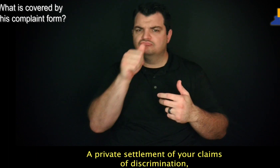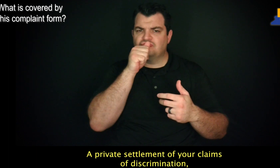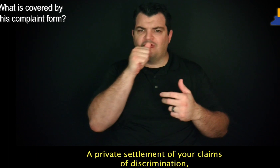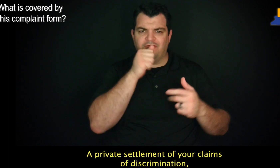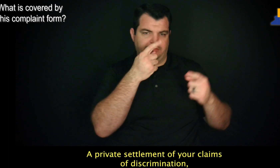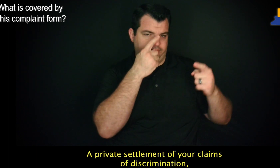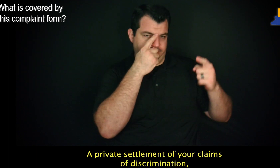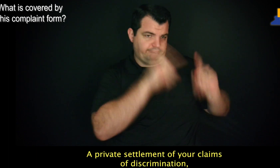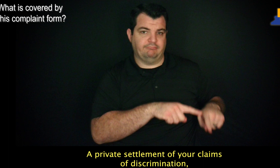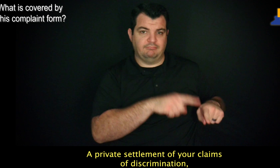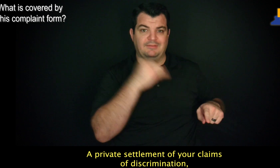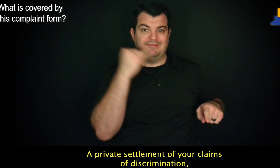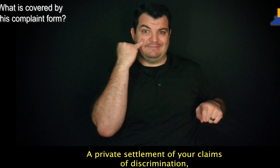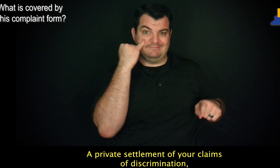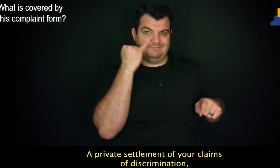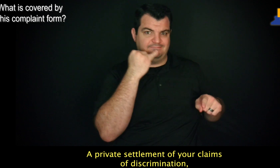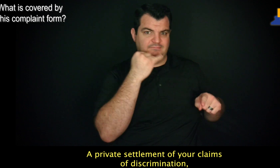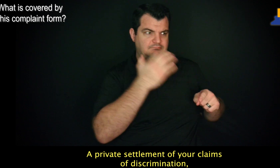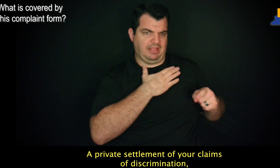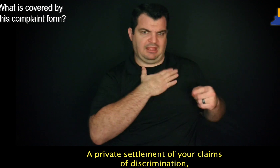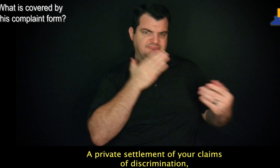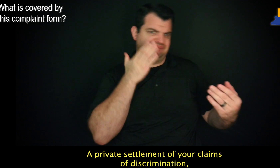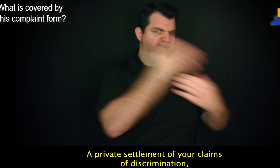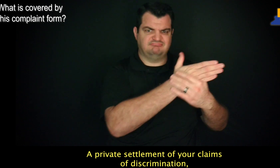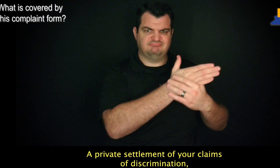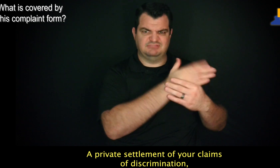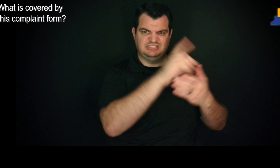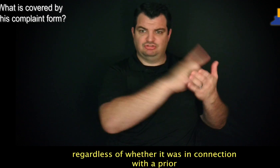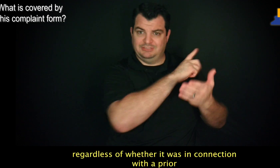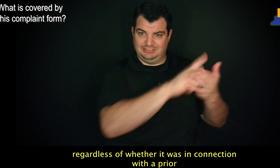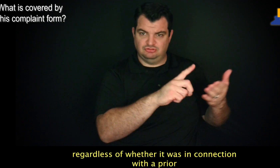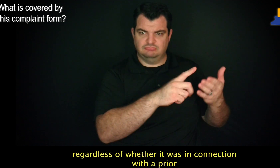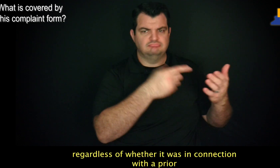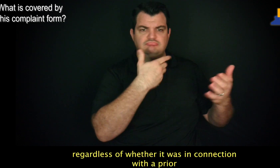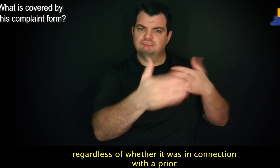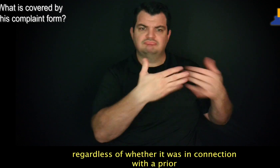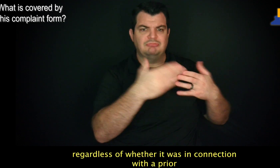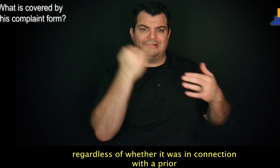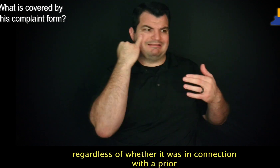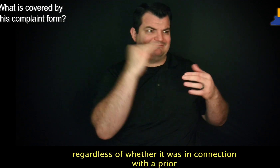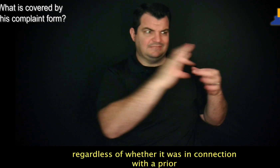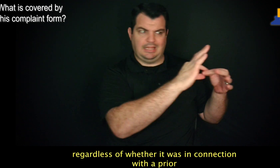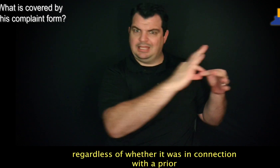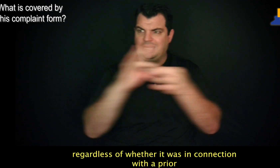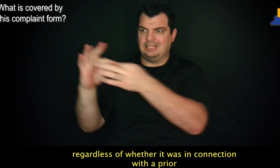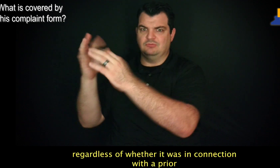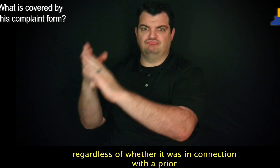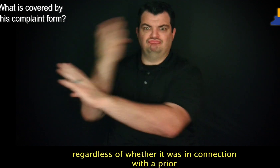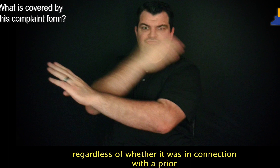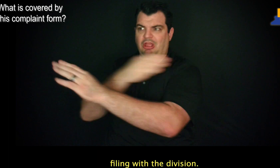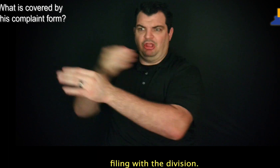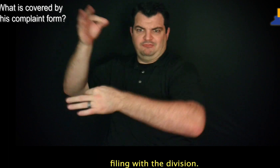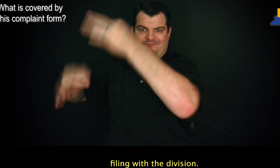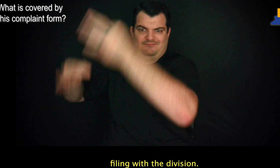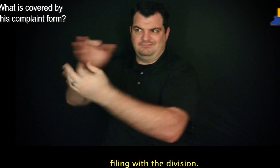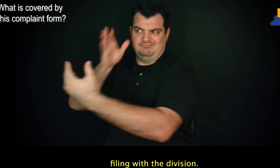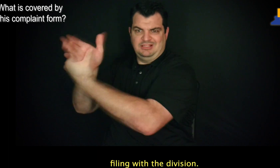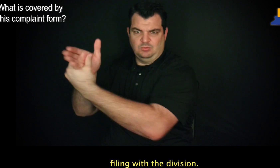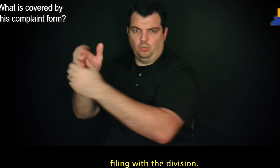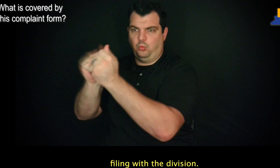A private settlement of your claims of discrimination, regardless of whether it was in connection with a prior filing with the division.